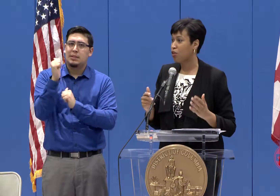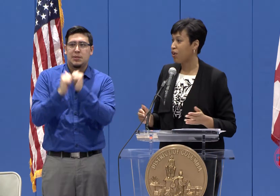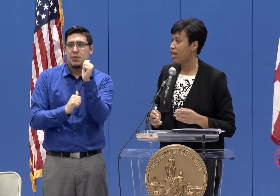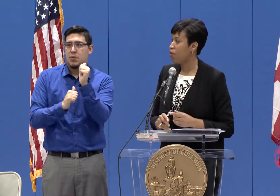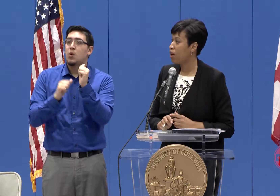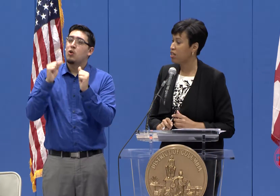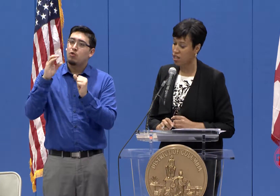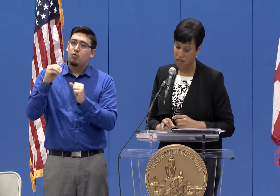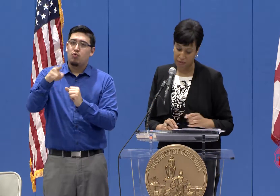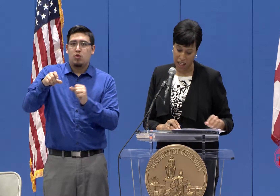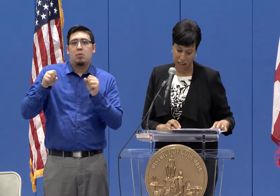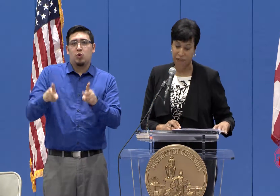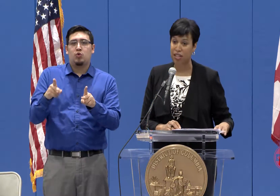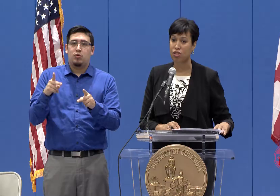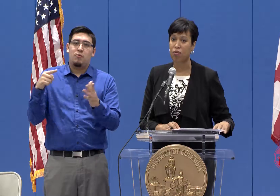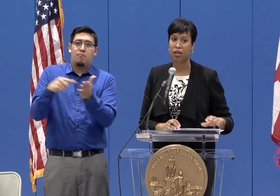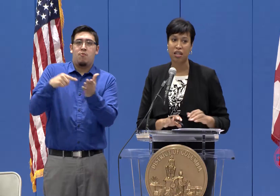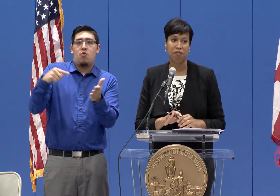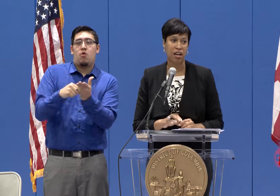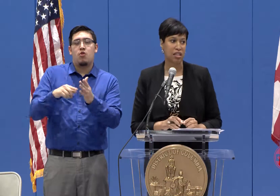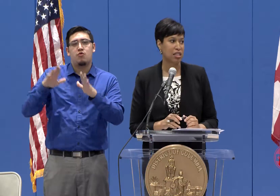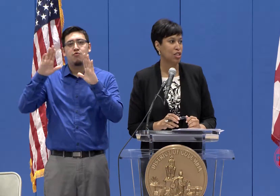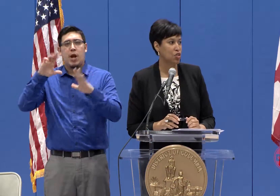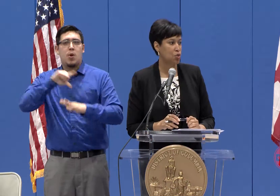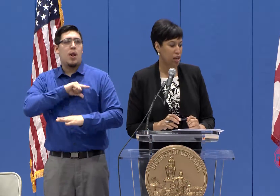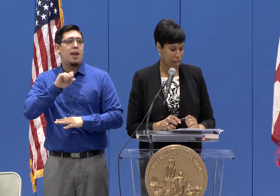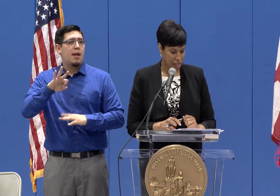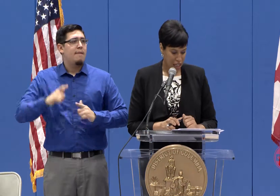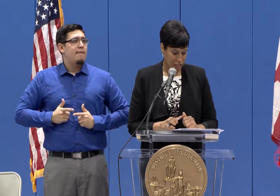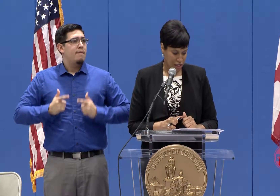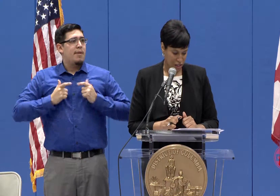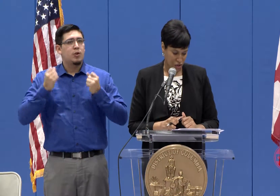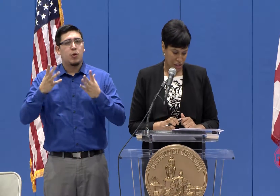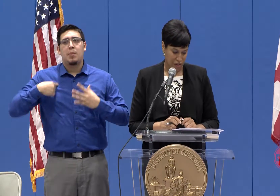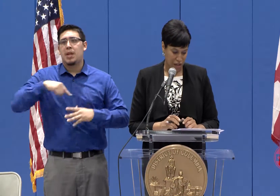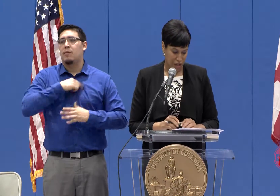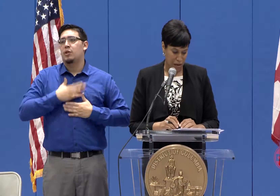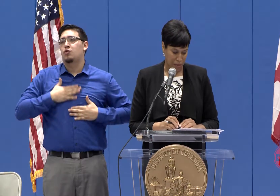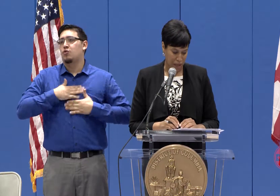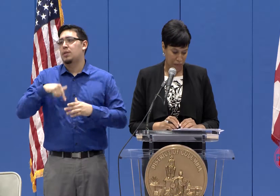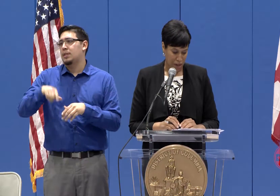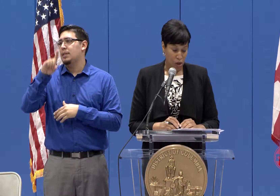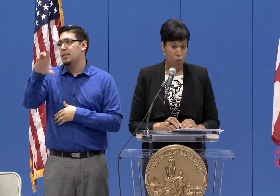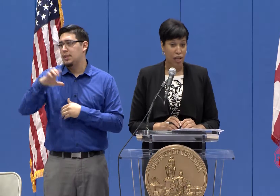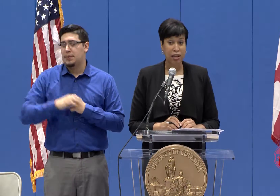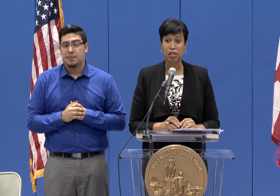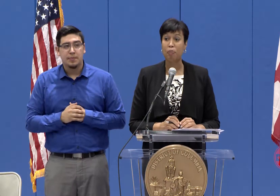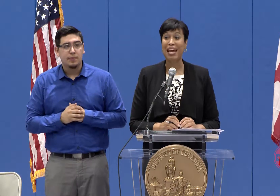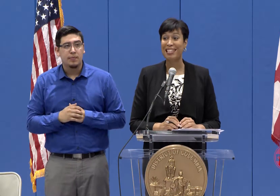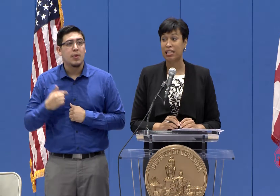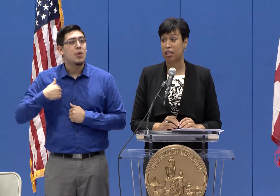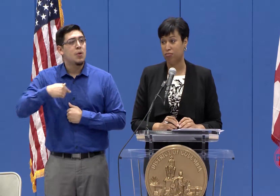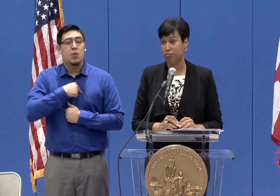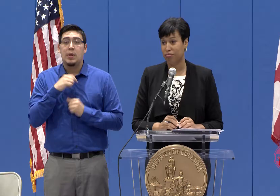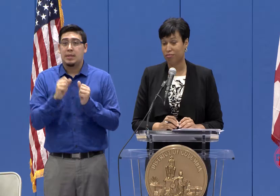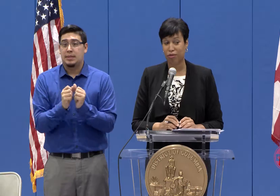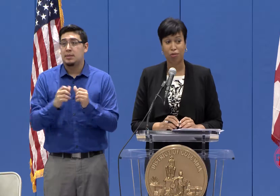THE GREAT QUALITY OF LIFE THAT SO MANY OF US ENJOY IN THE DISTRICT OF COLUMBIA. WE EXPANDED IT.